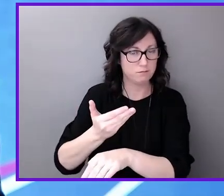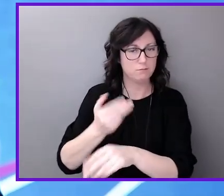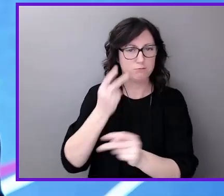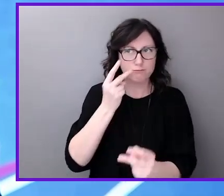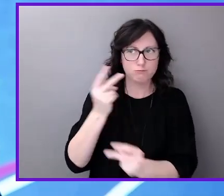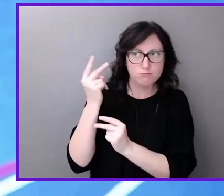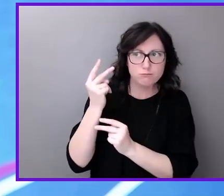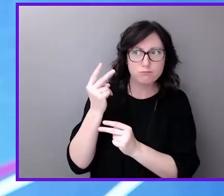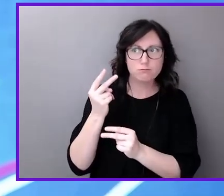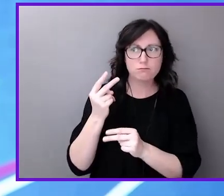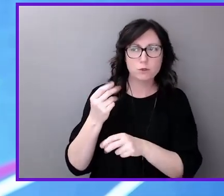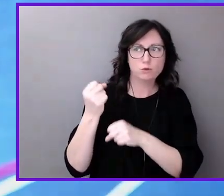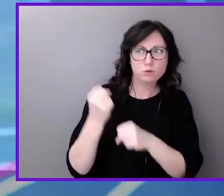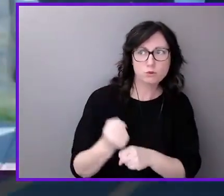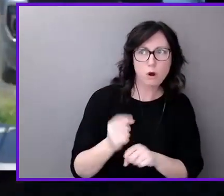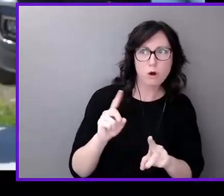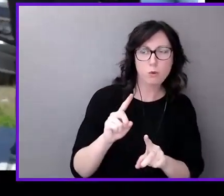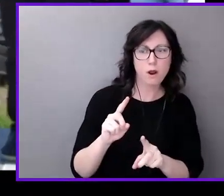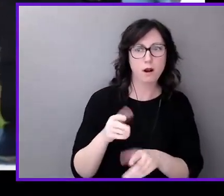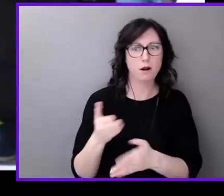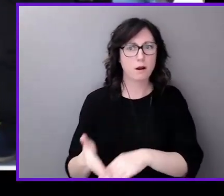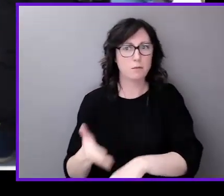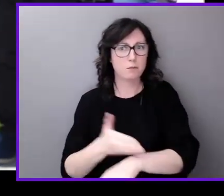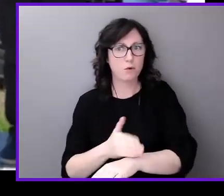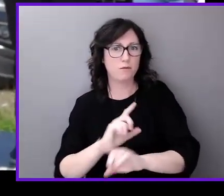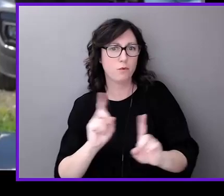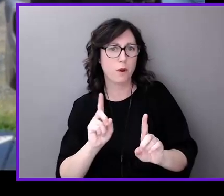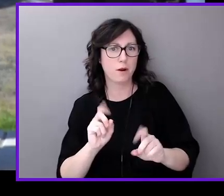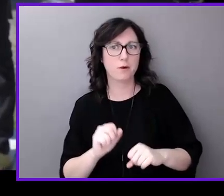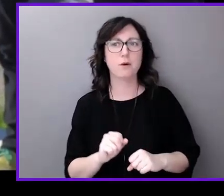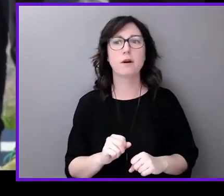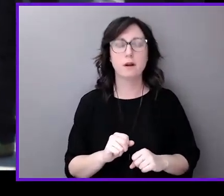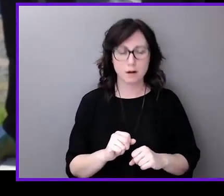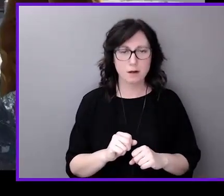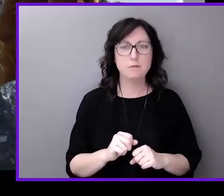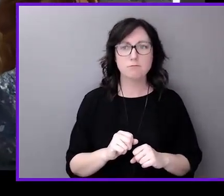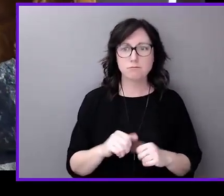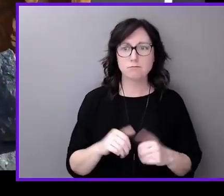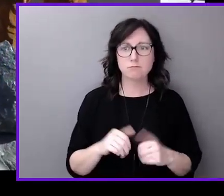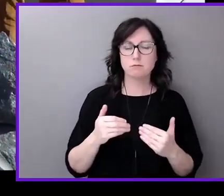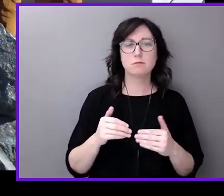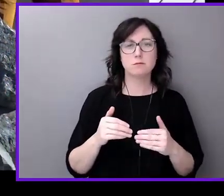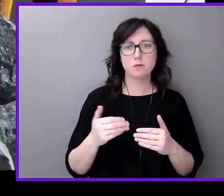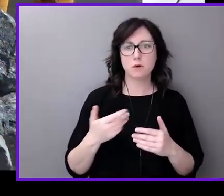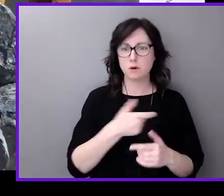Our strategic plan’s commitment to a more equitable arts sector stands alongside its